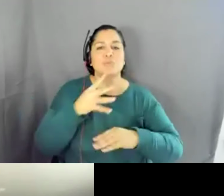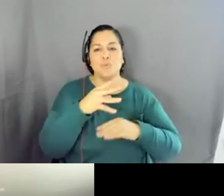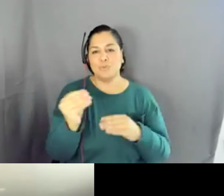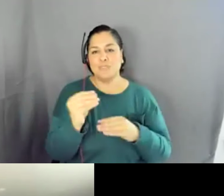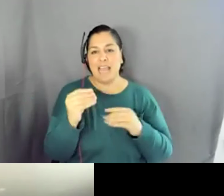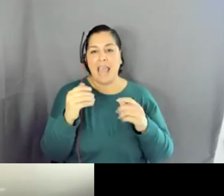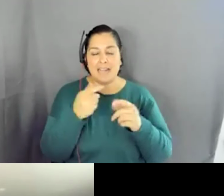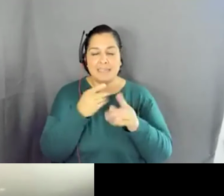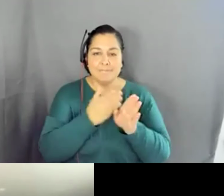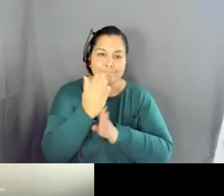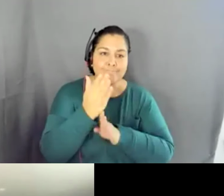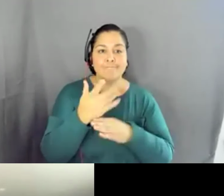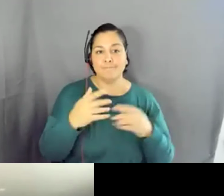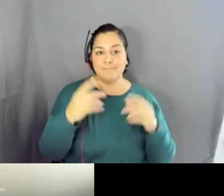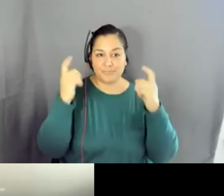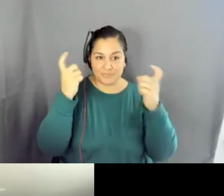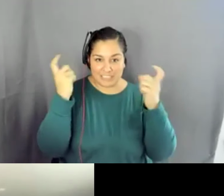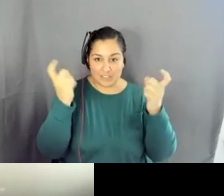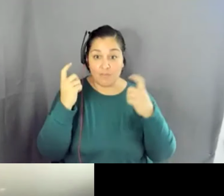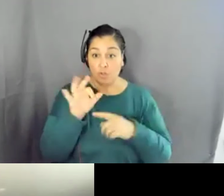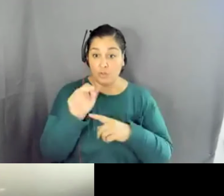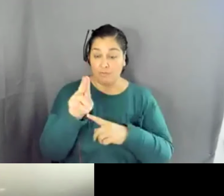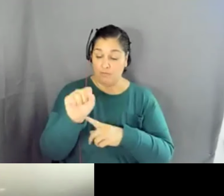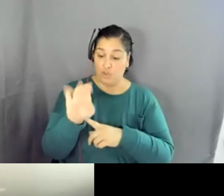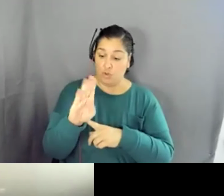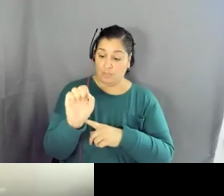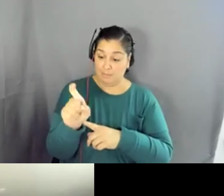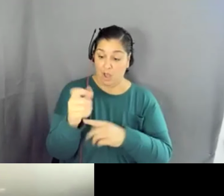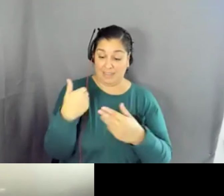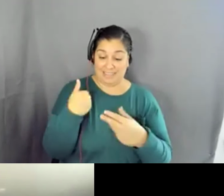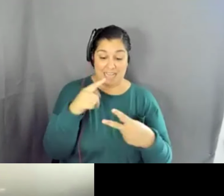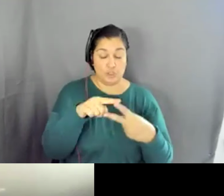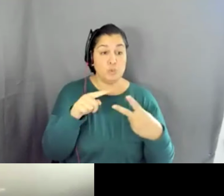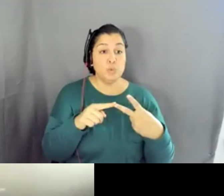Fuse Box hosts two festivals, the Fuse Box Festival and Live in America,